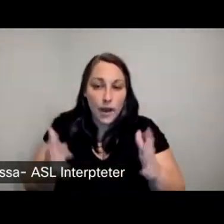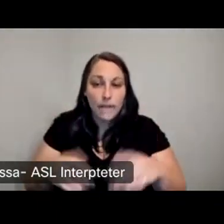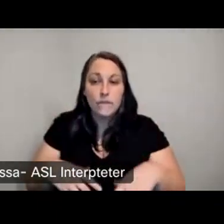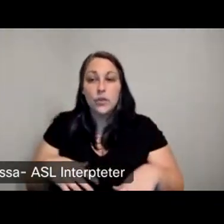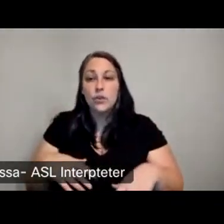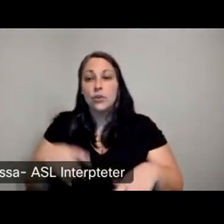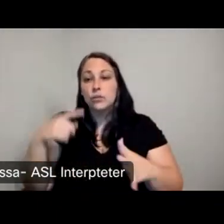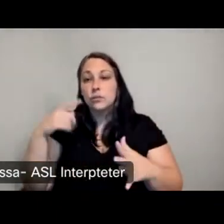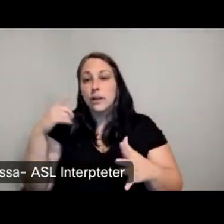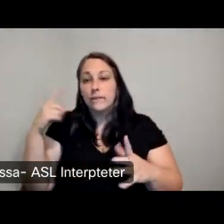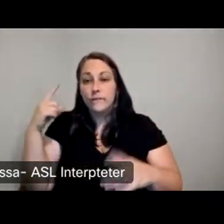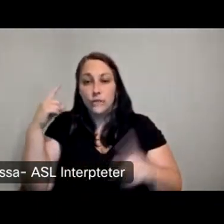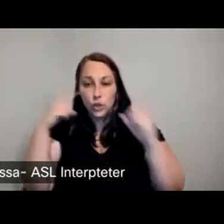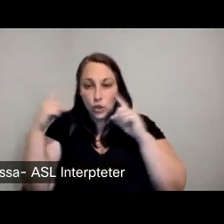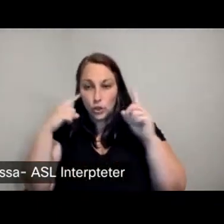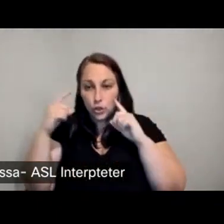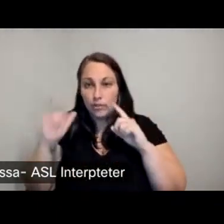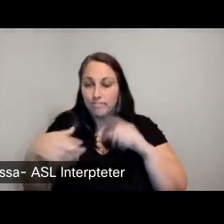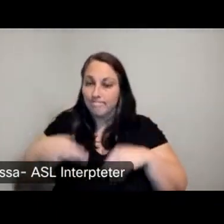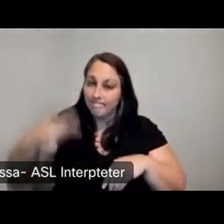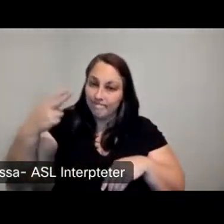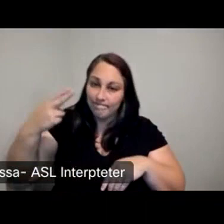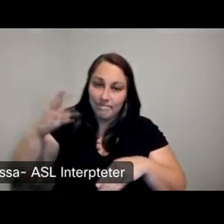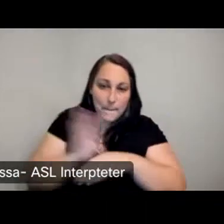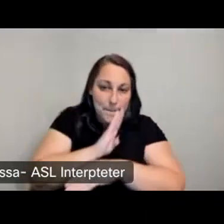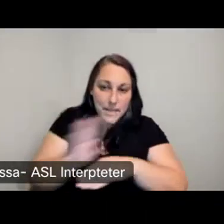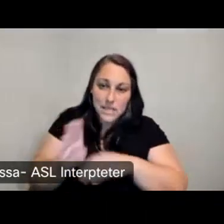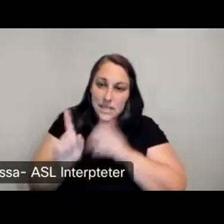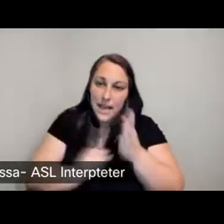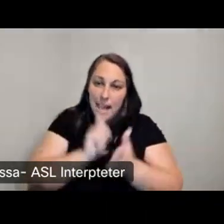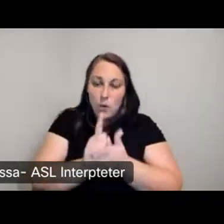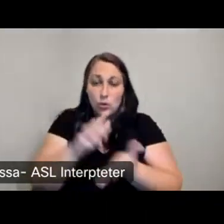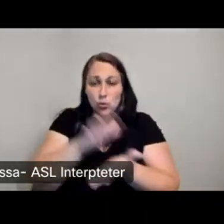during the peak hours too that that's what's happening when when school's getting out and